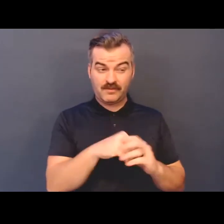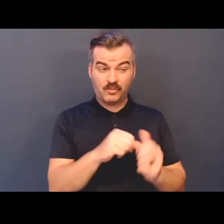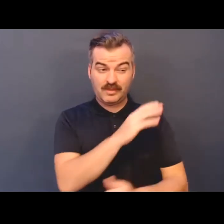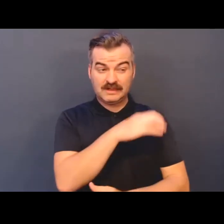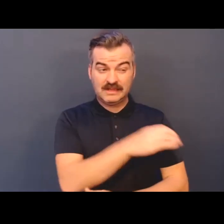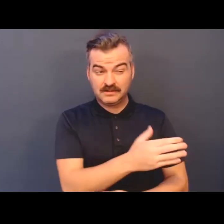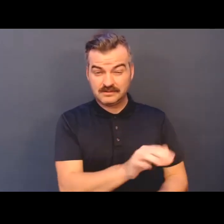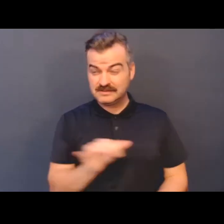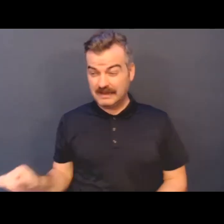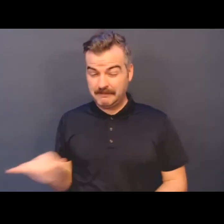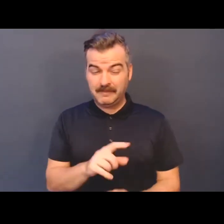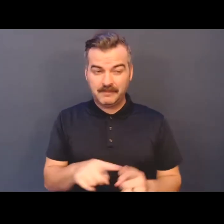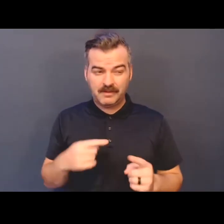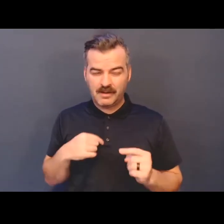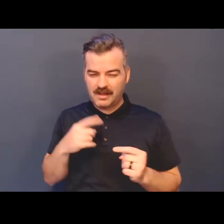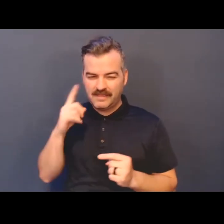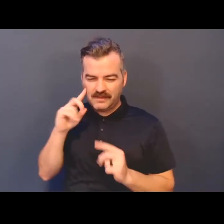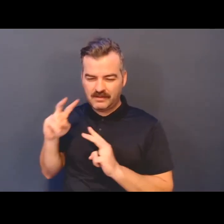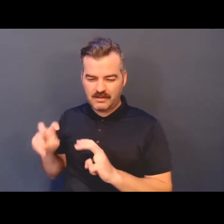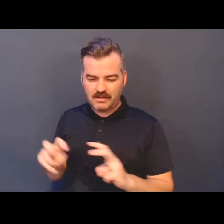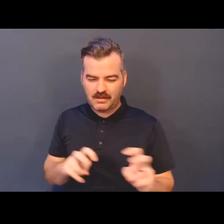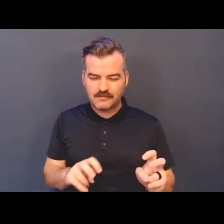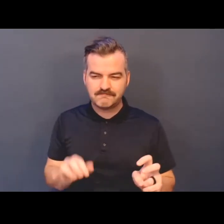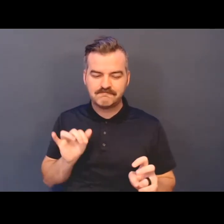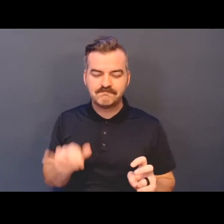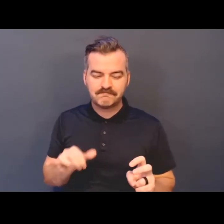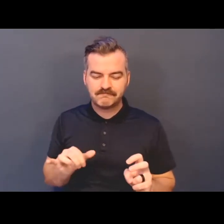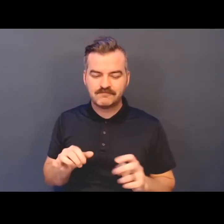the data emerging from the studies like the two I cited points the prevalence of able